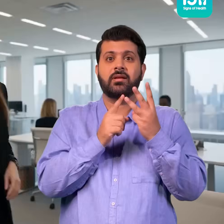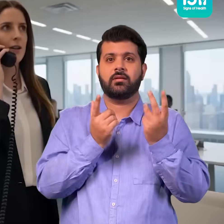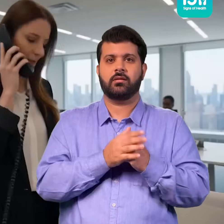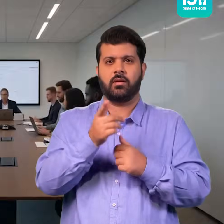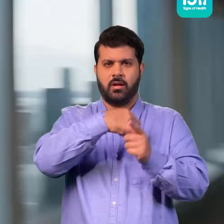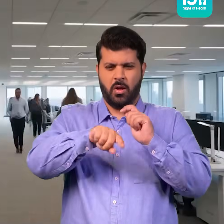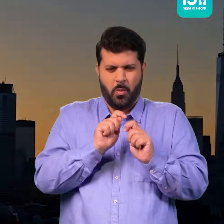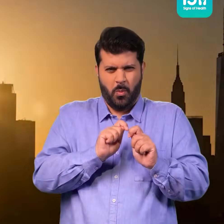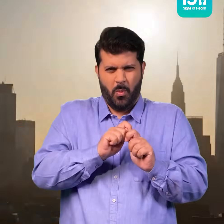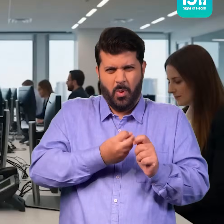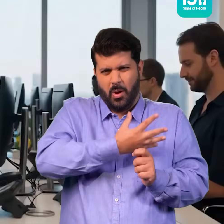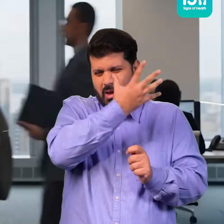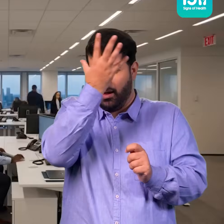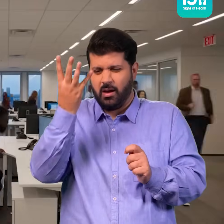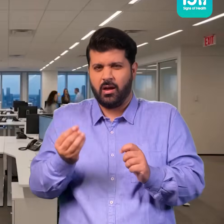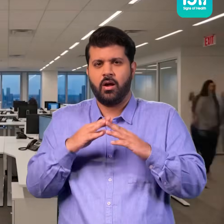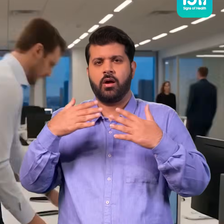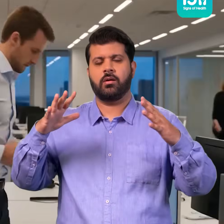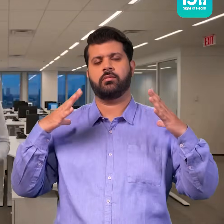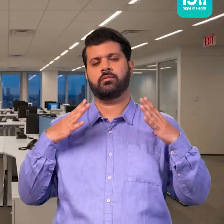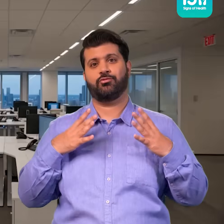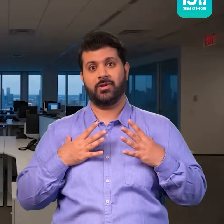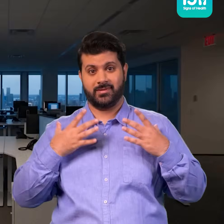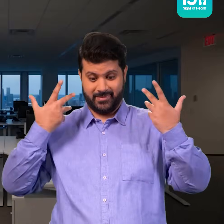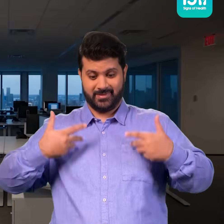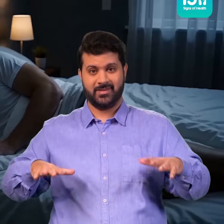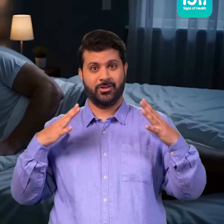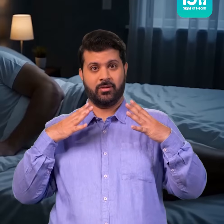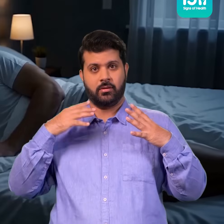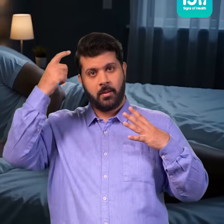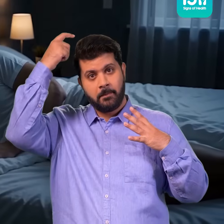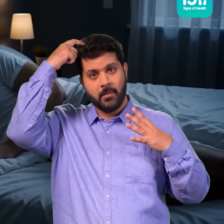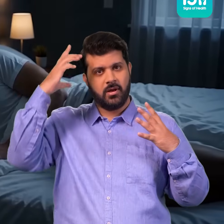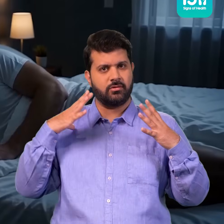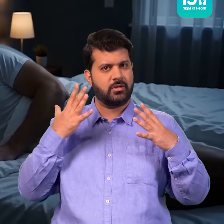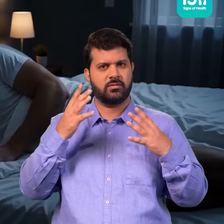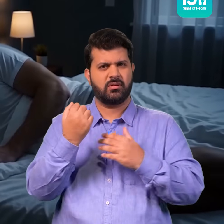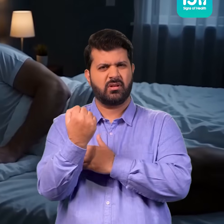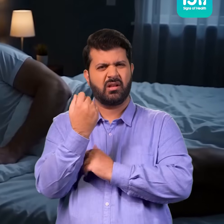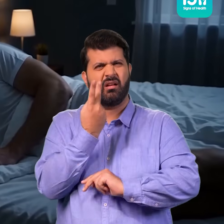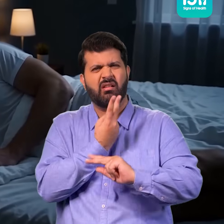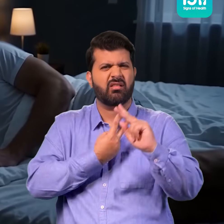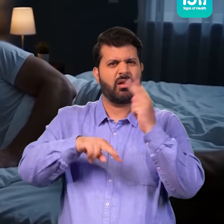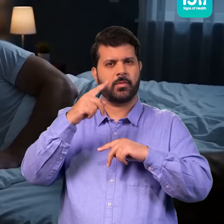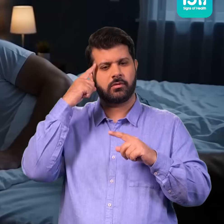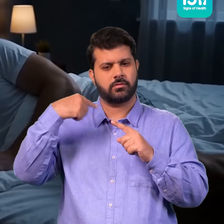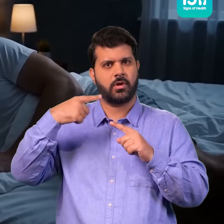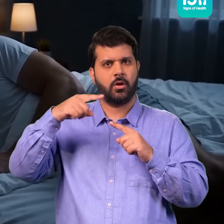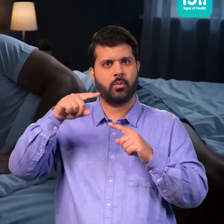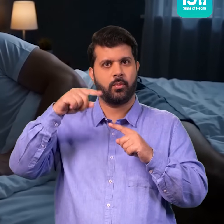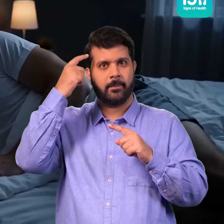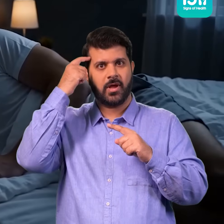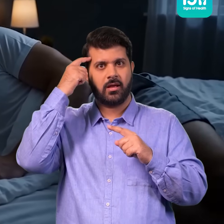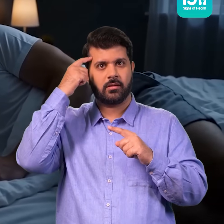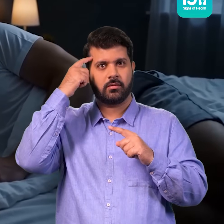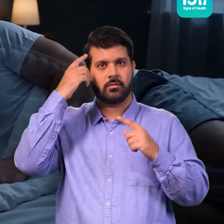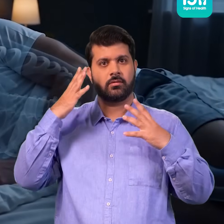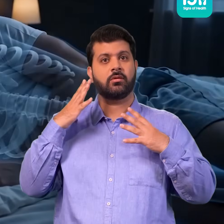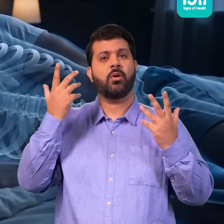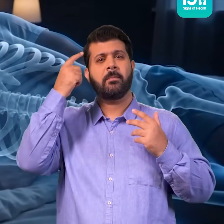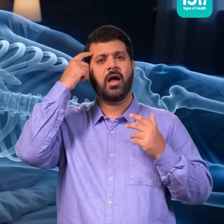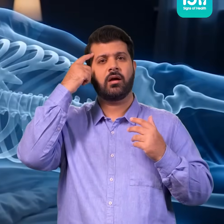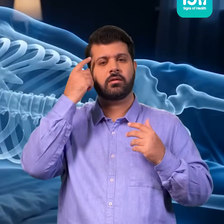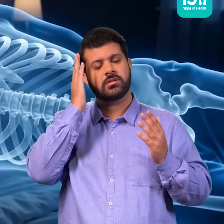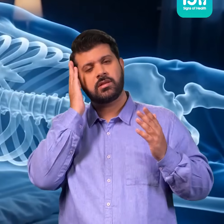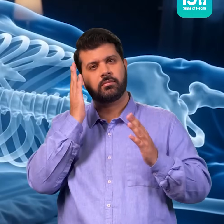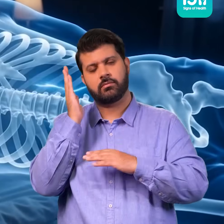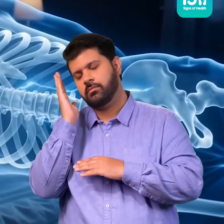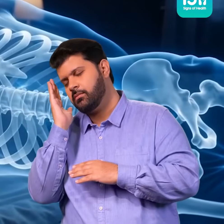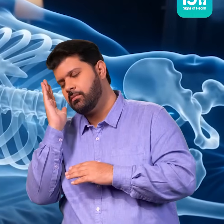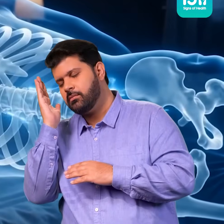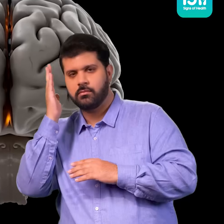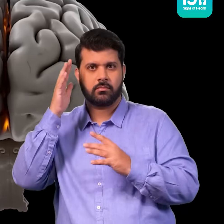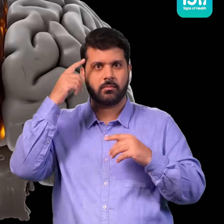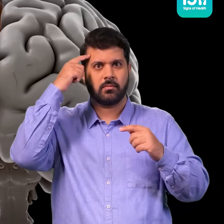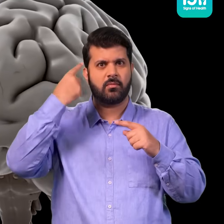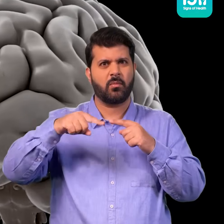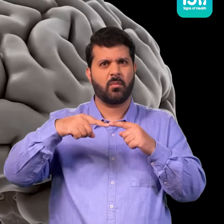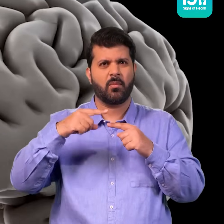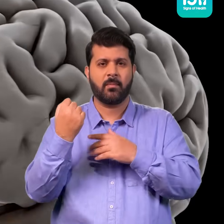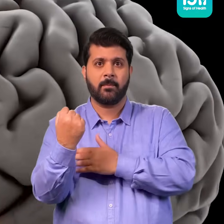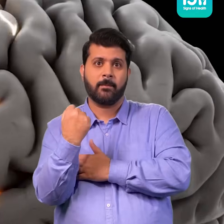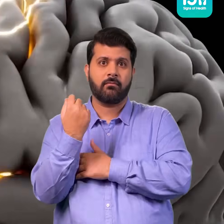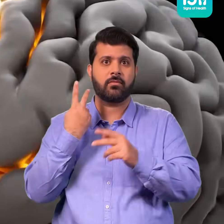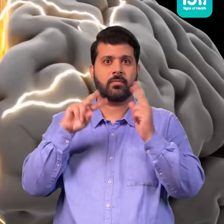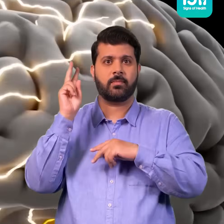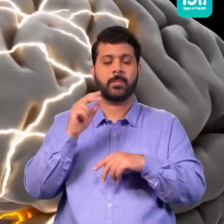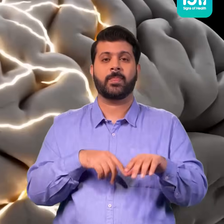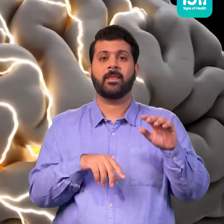3. The brain uses a lot of energy, even at rest, and never truly stops working.